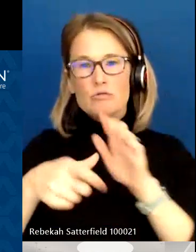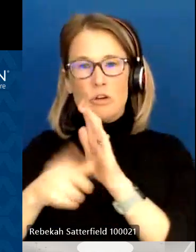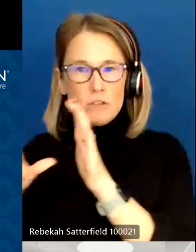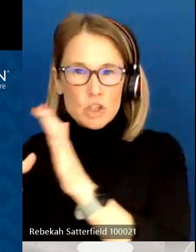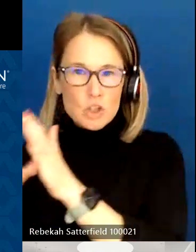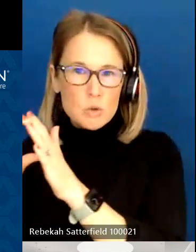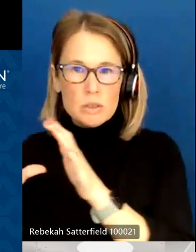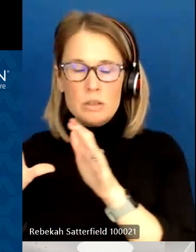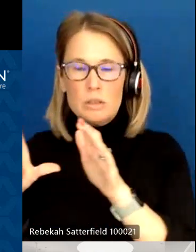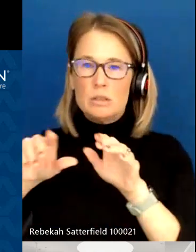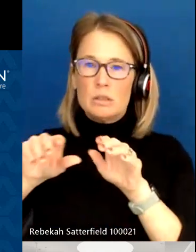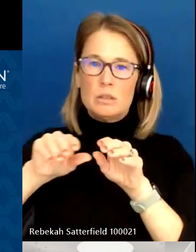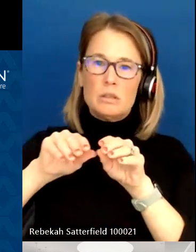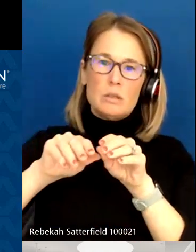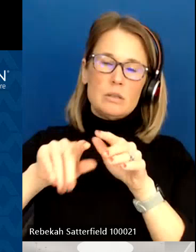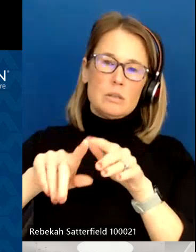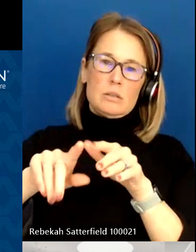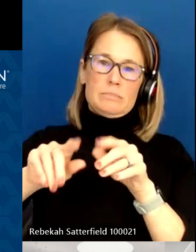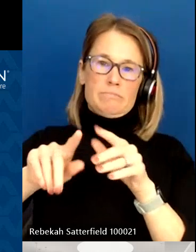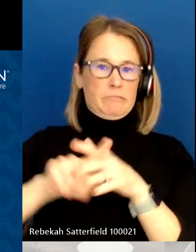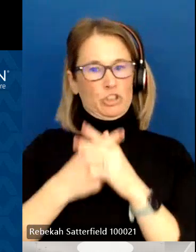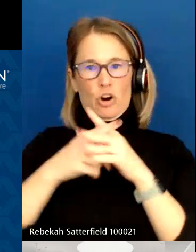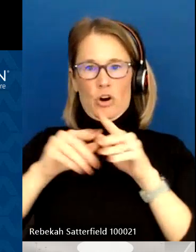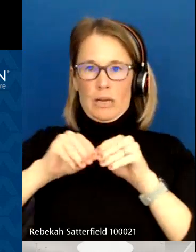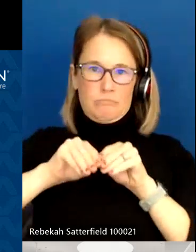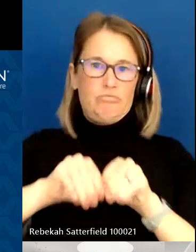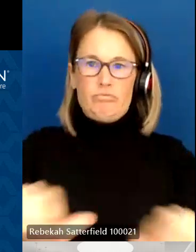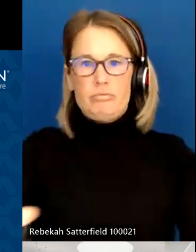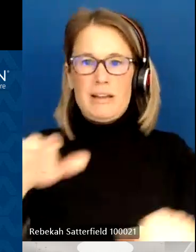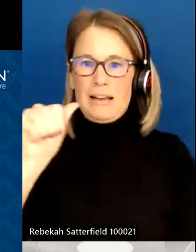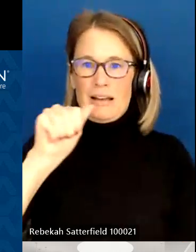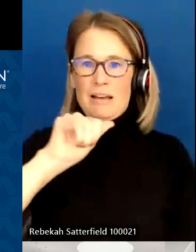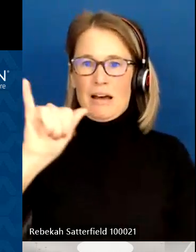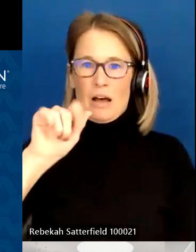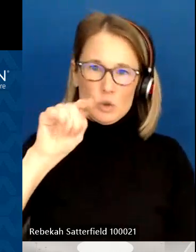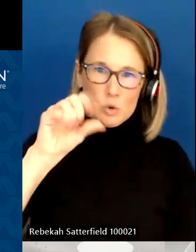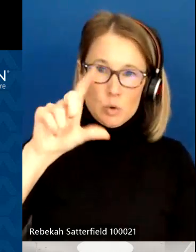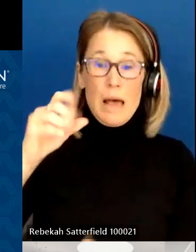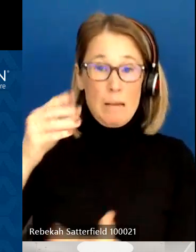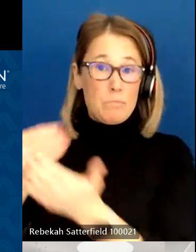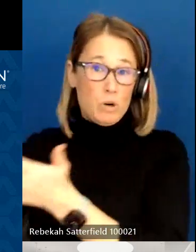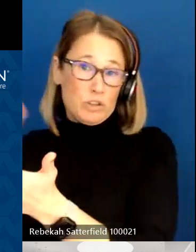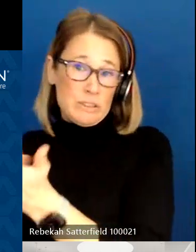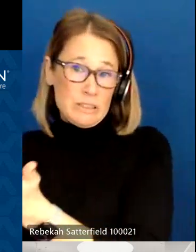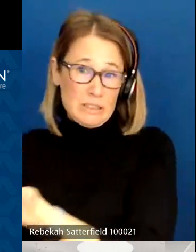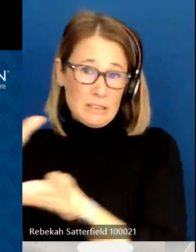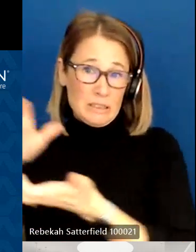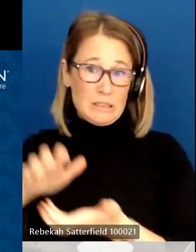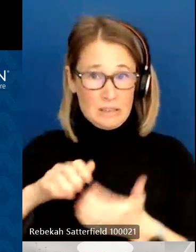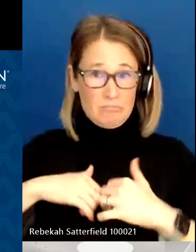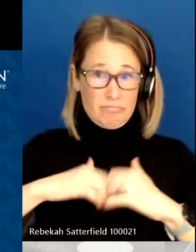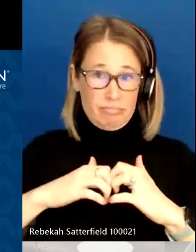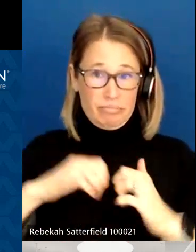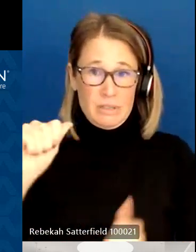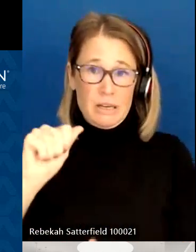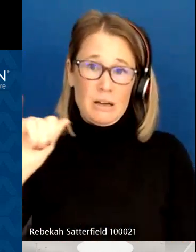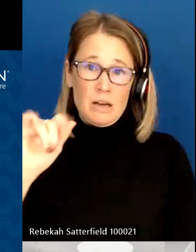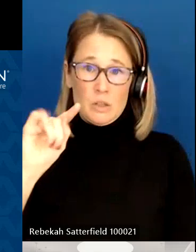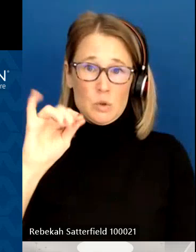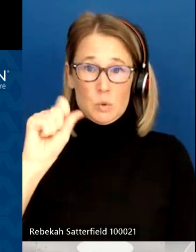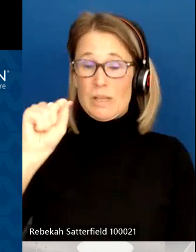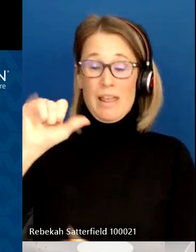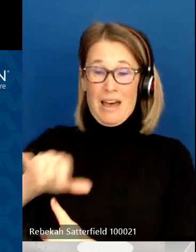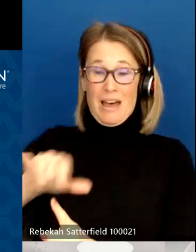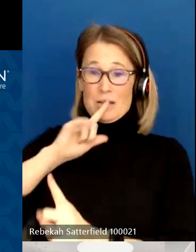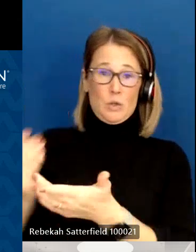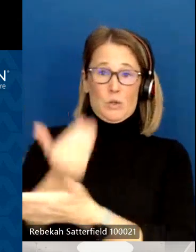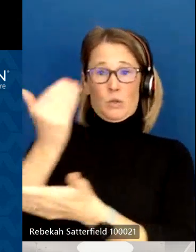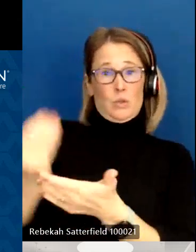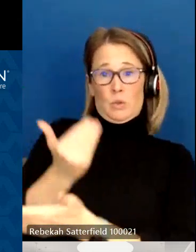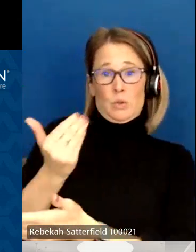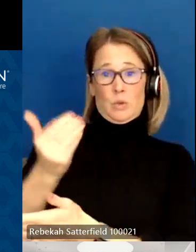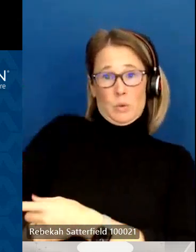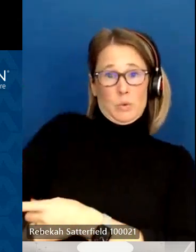purchasing um AI tools um and that that is an emerging profession all on its own and given